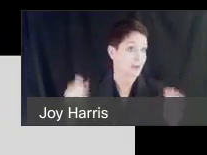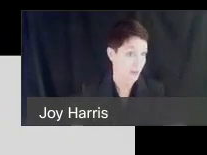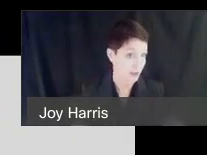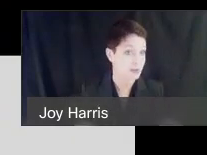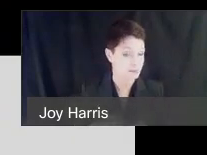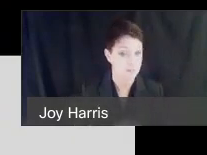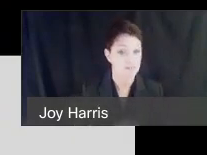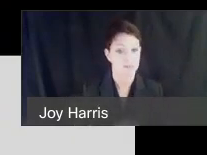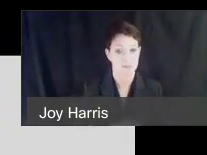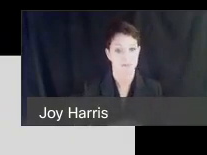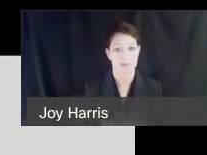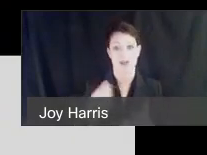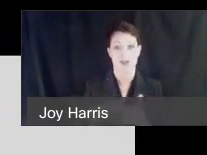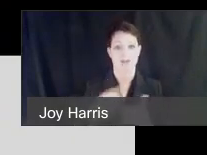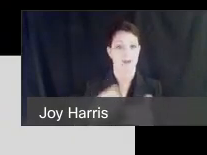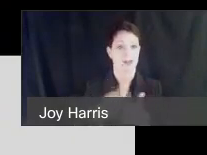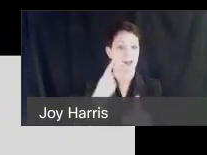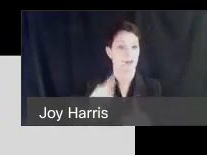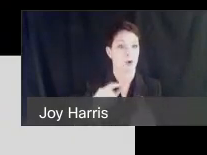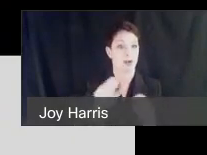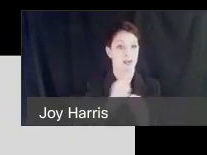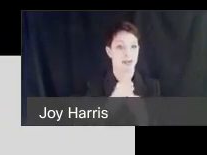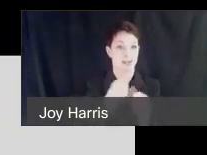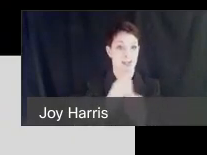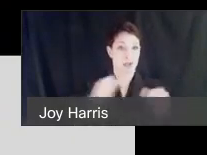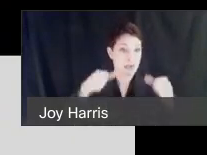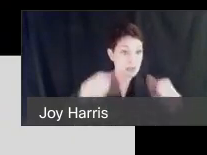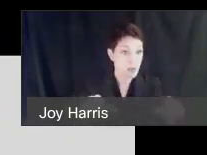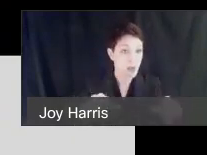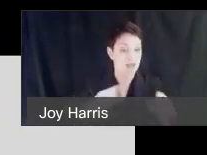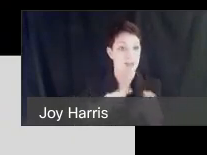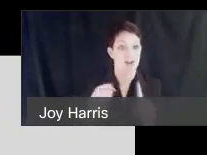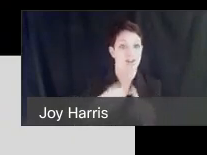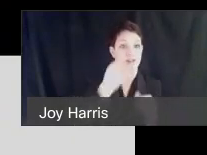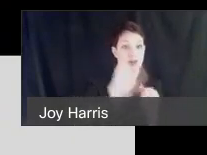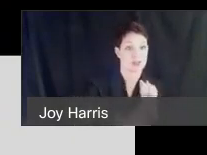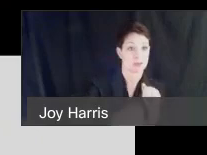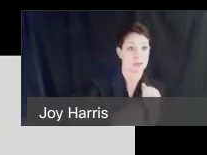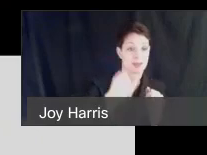Funding for security deposits and first and last month's rent is also eligible as part of